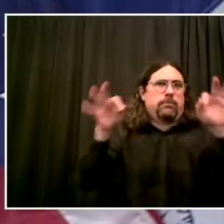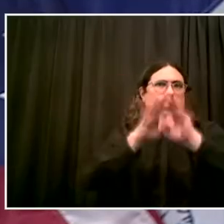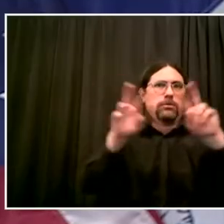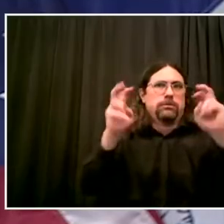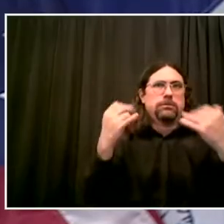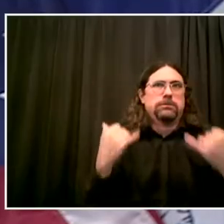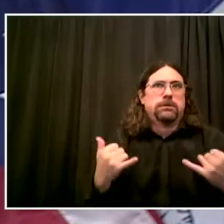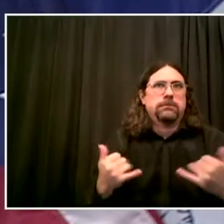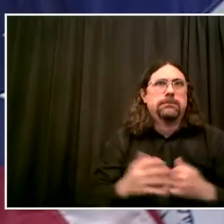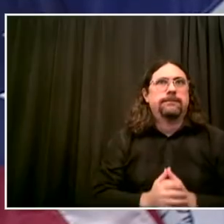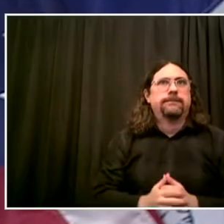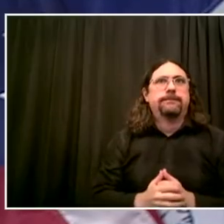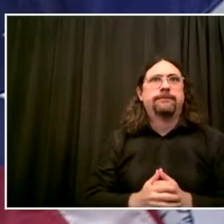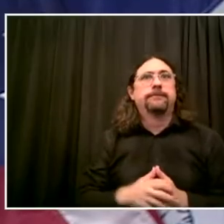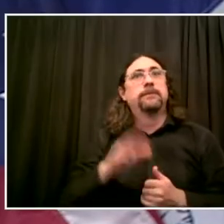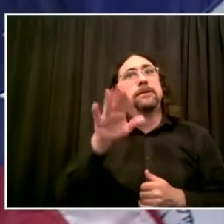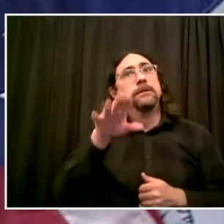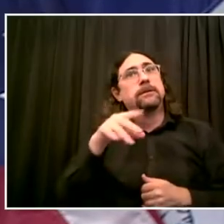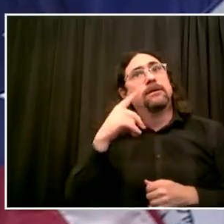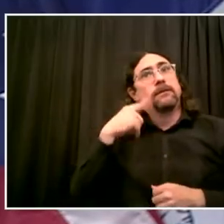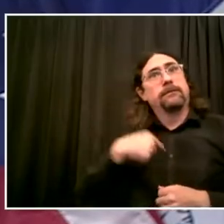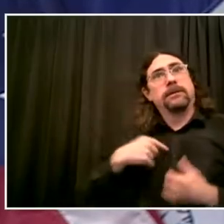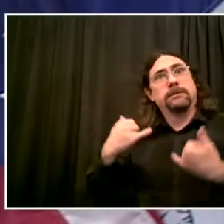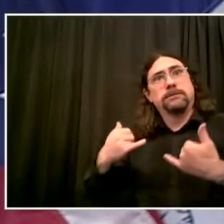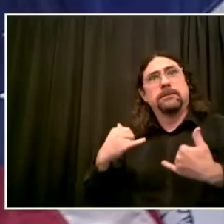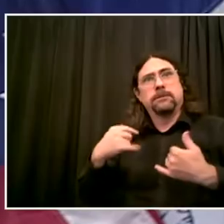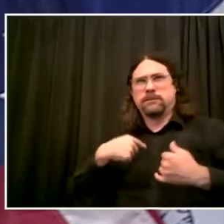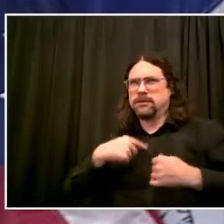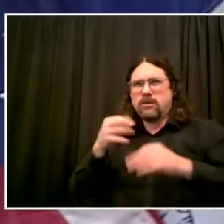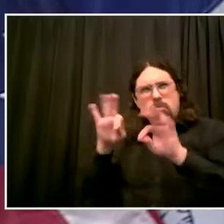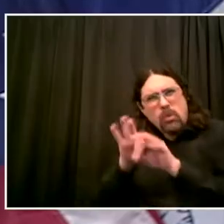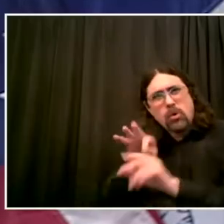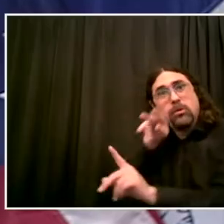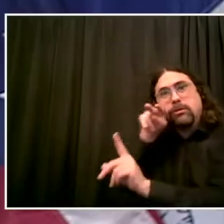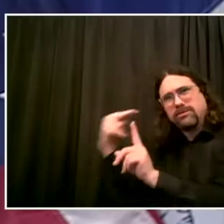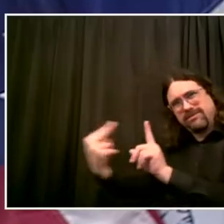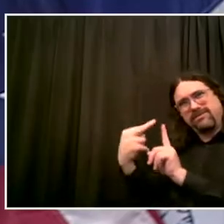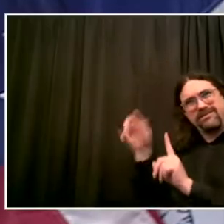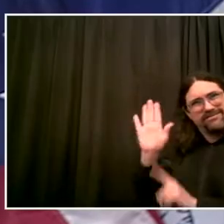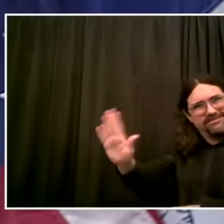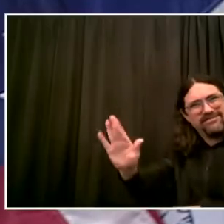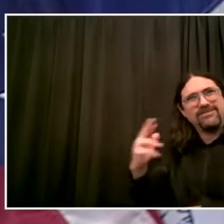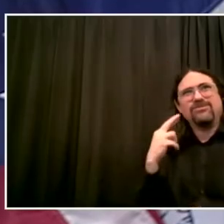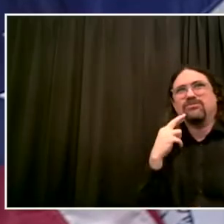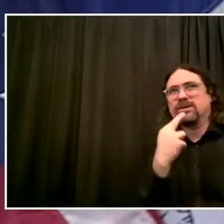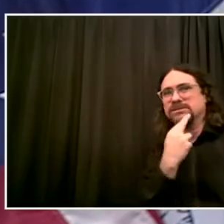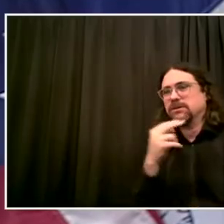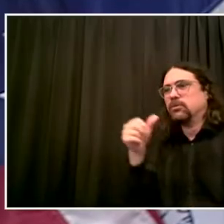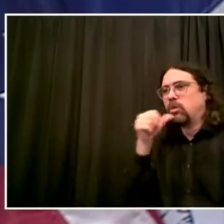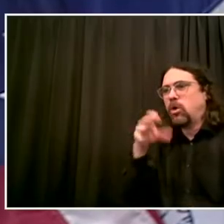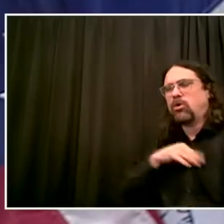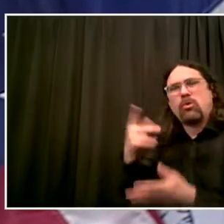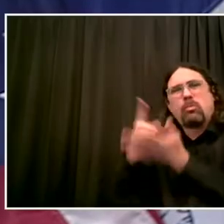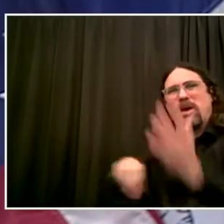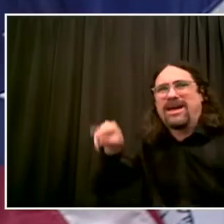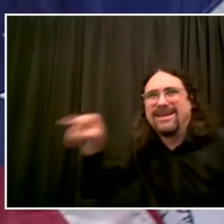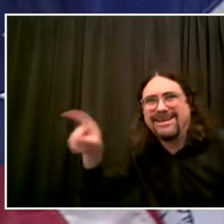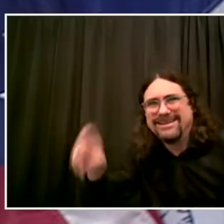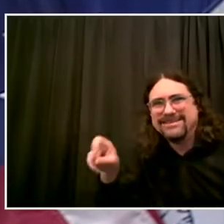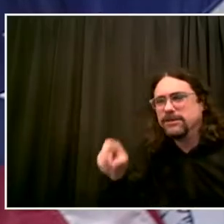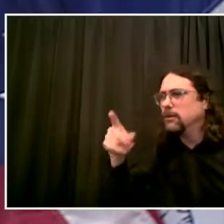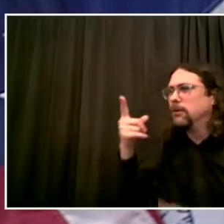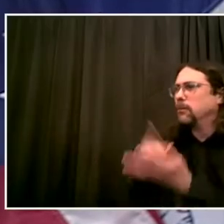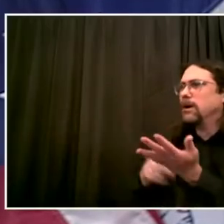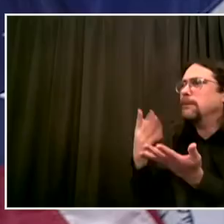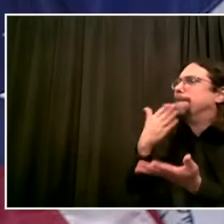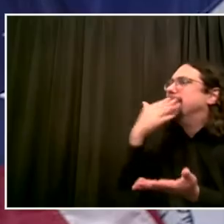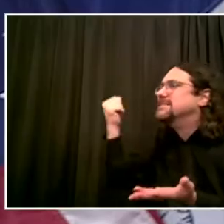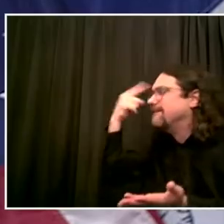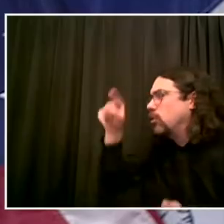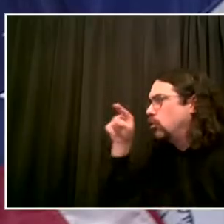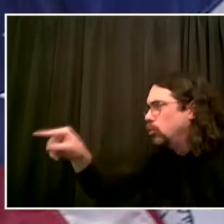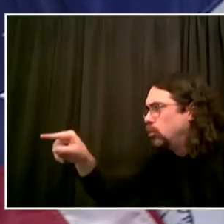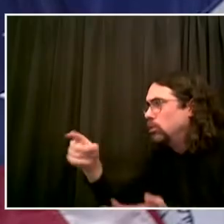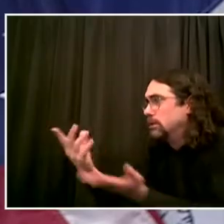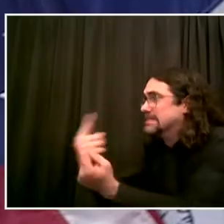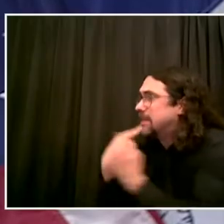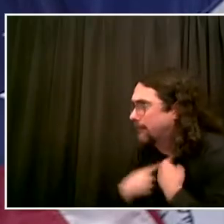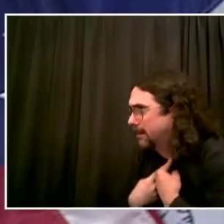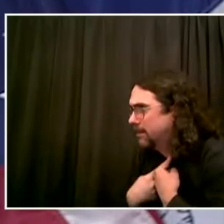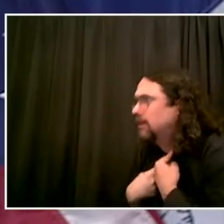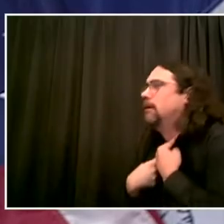IGFURE OUT THAT.